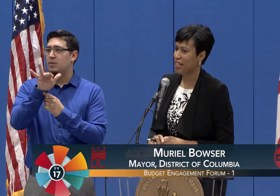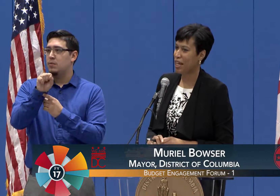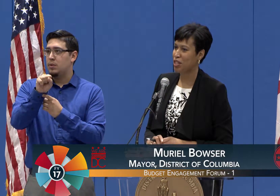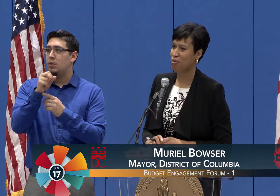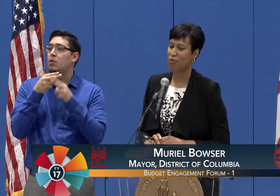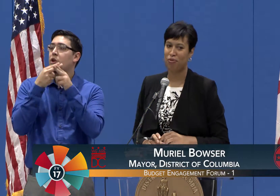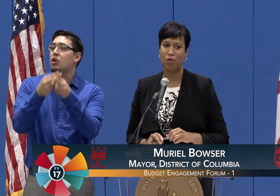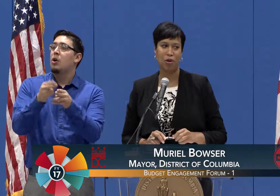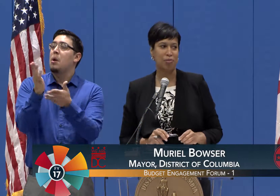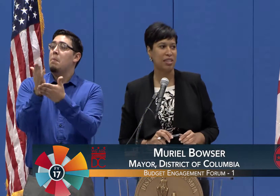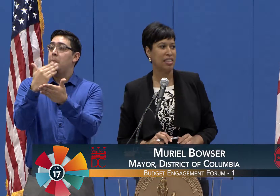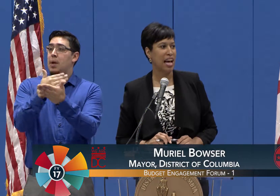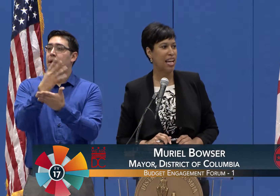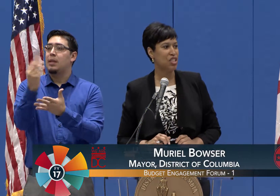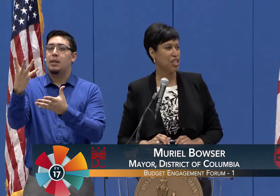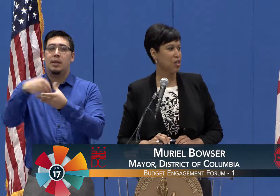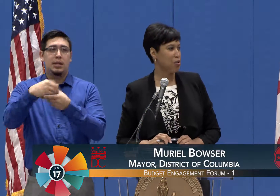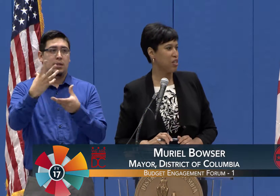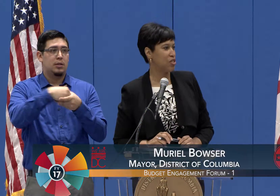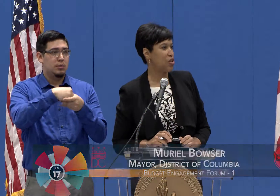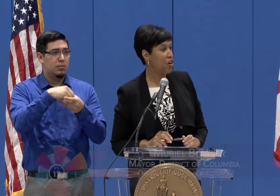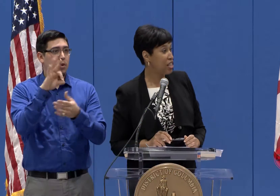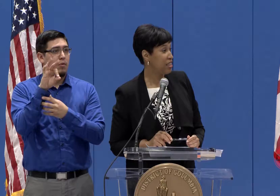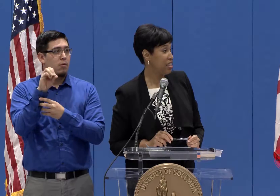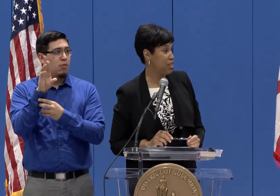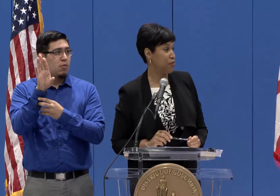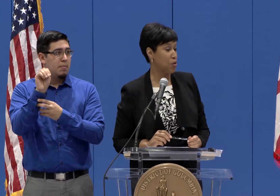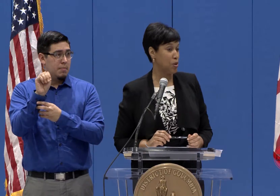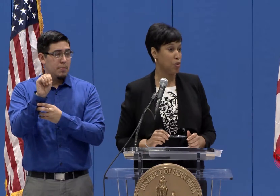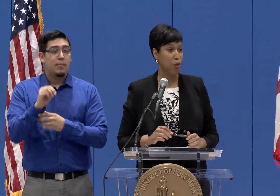ENGAGEMENT FORUMS, AND LAST YEAR WE STARTED THESE FORUMS WITH